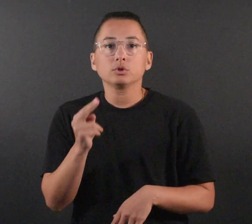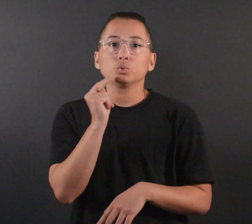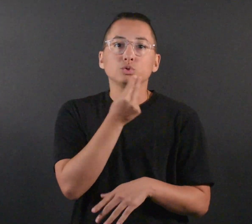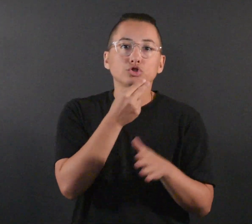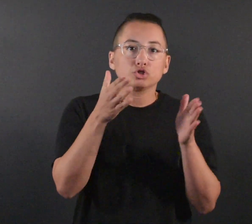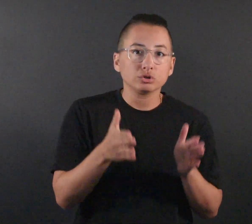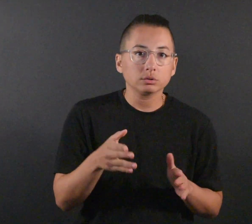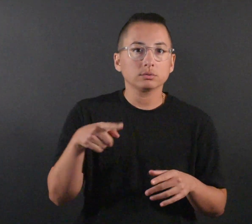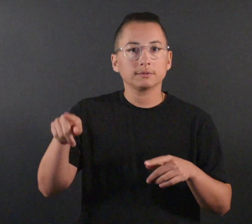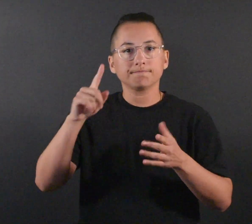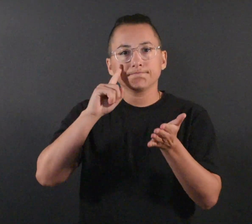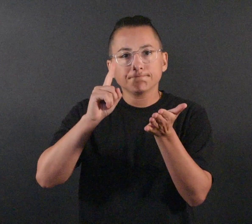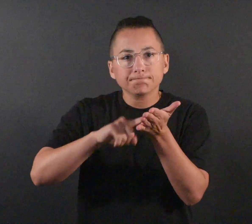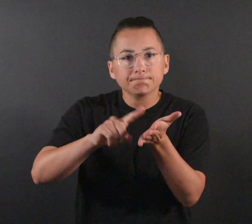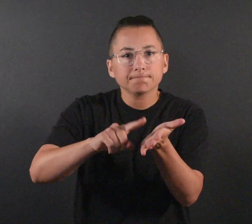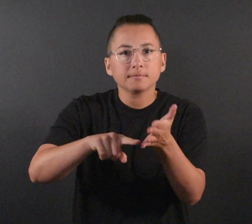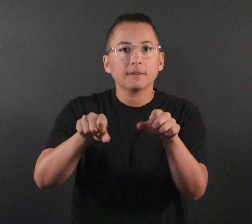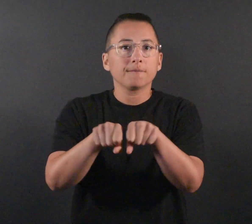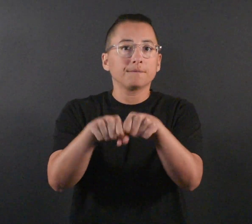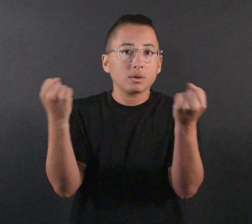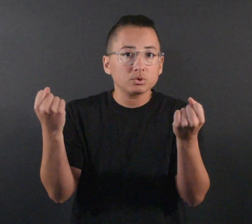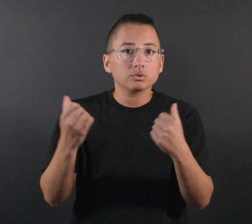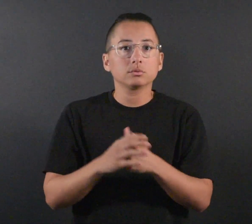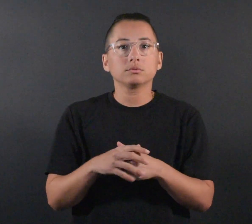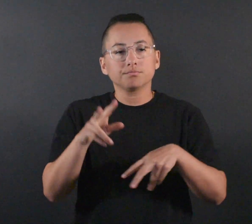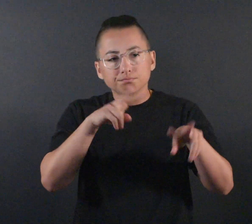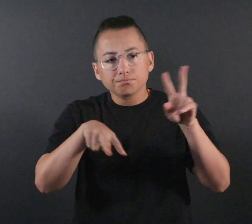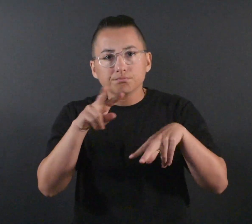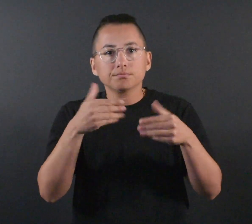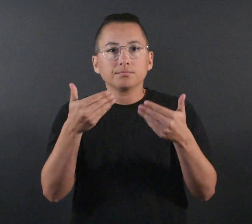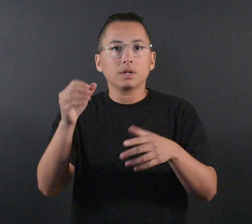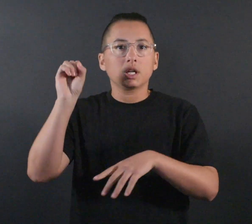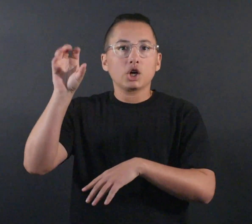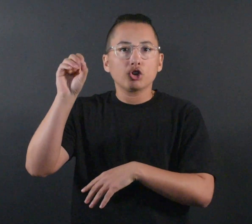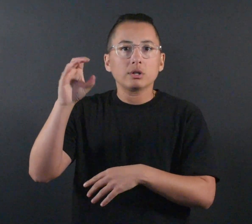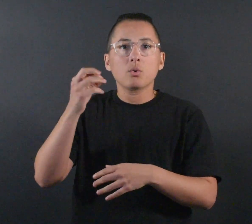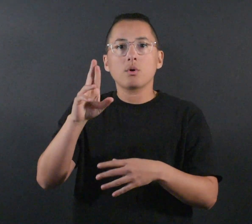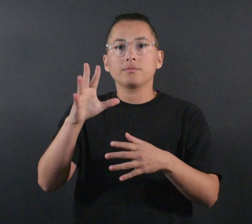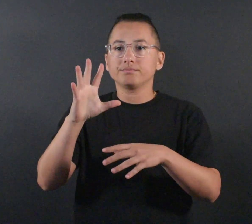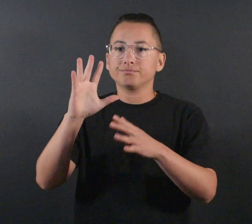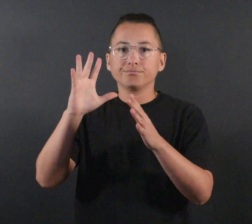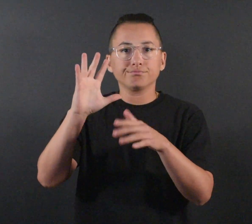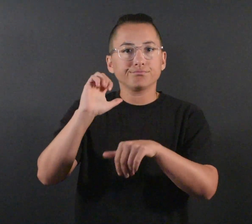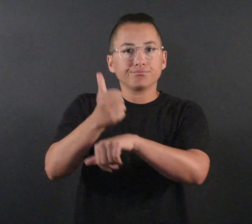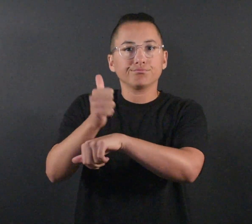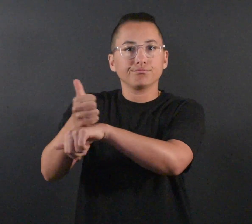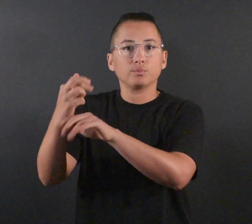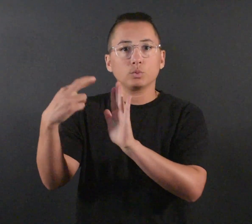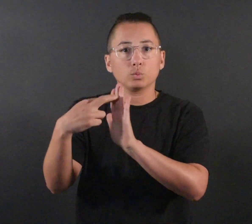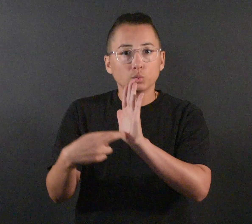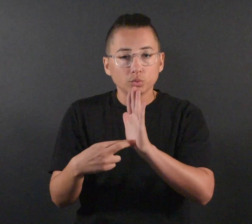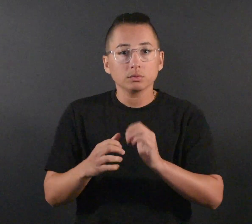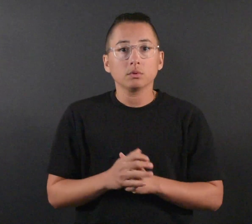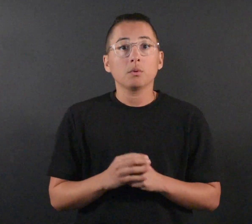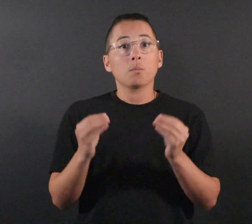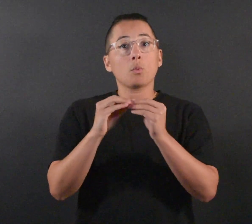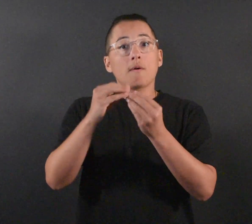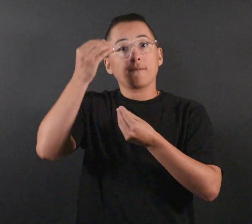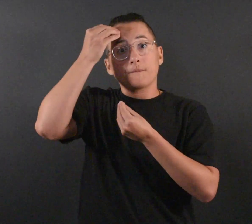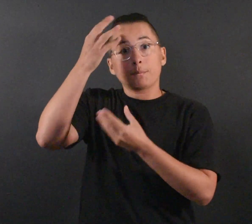investigates violations, conducts hearings and adopts rules. More I information can be found